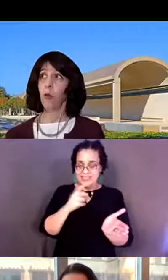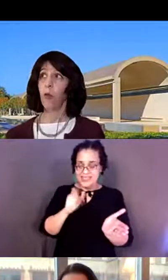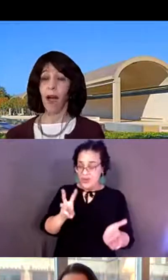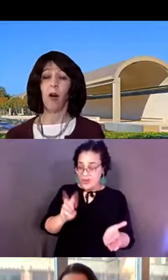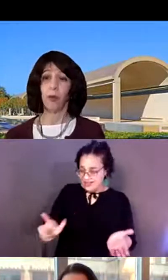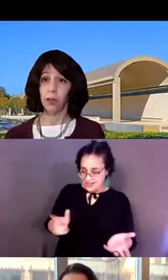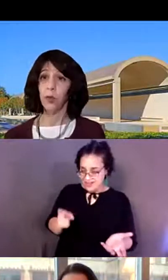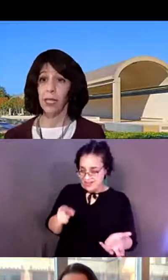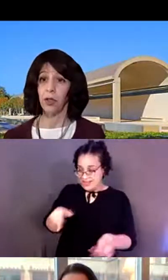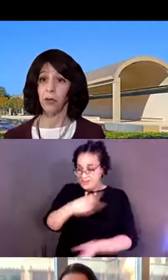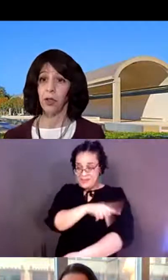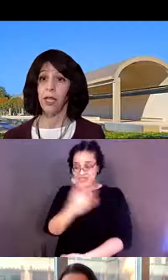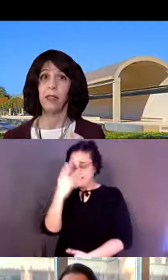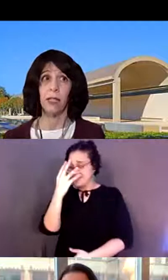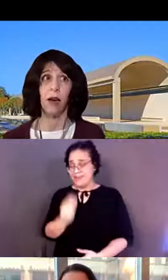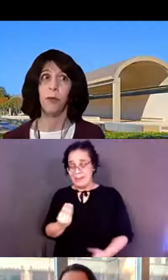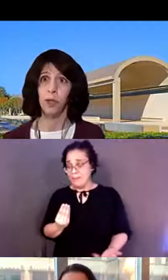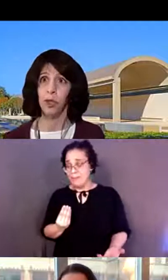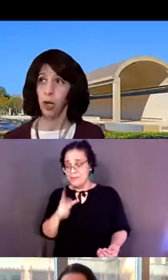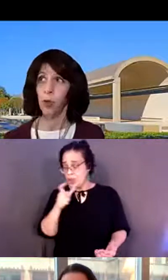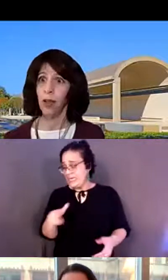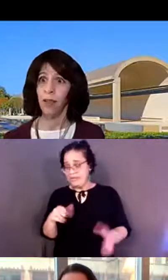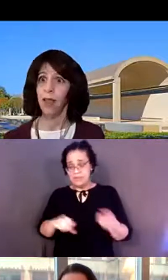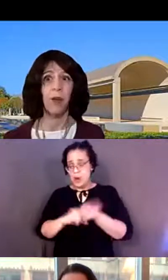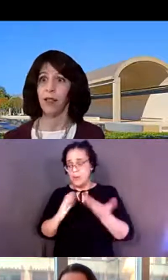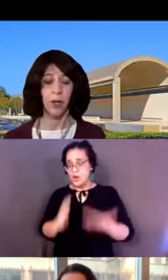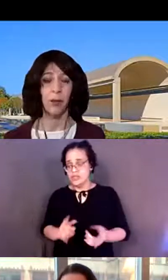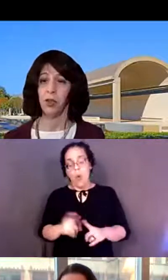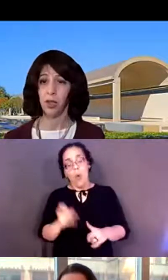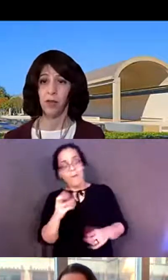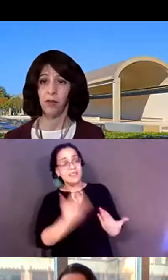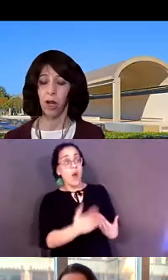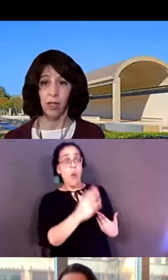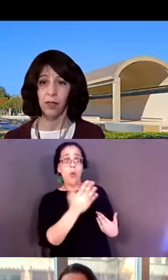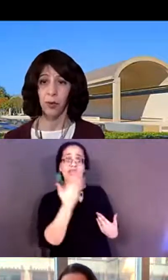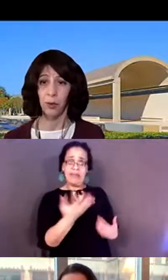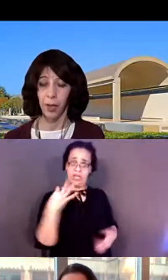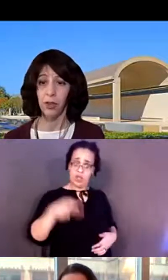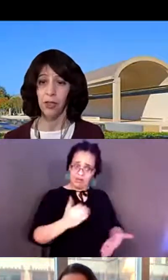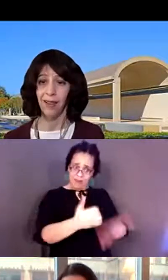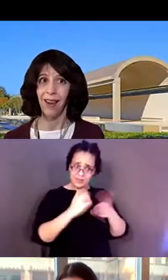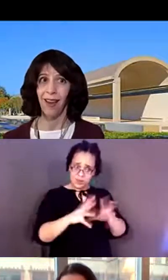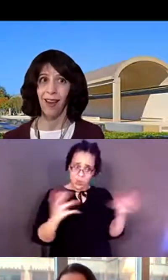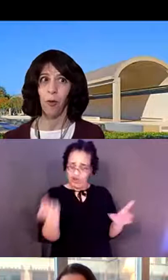wow, that's really helpful. It's helpful to know that I'm not going to be